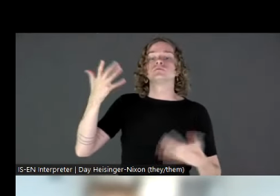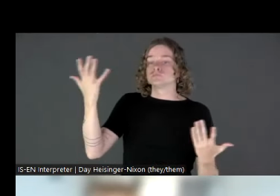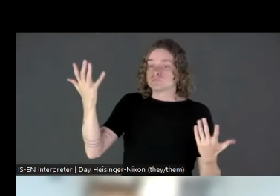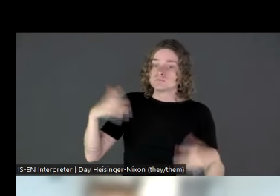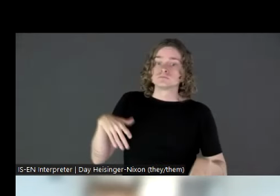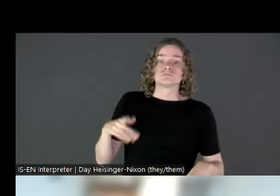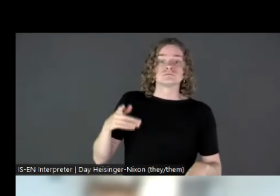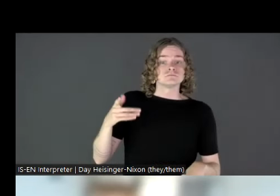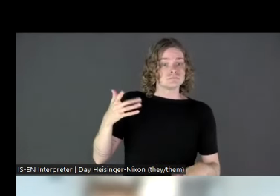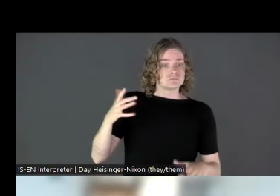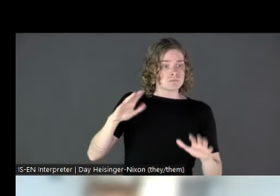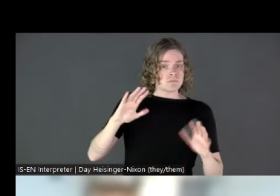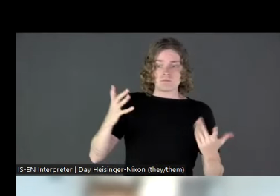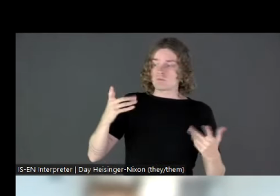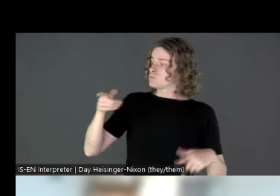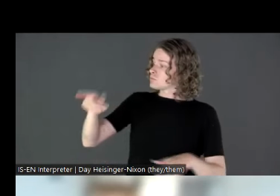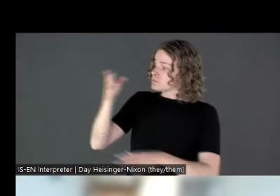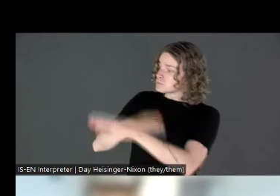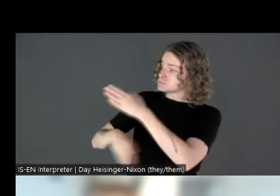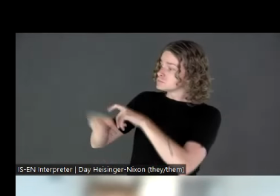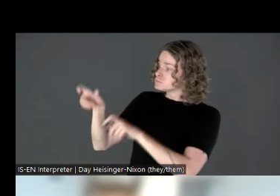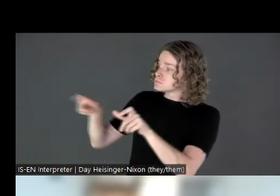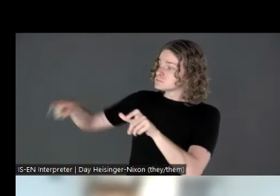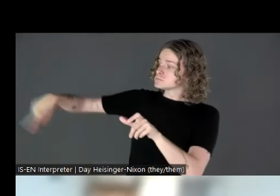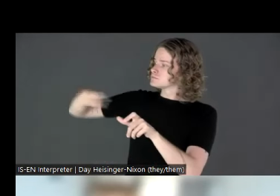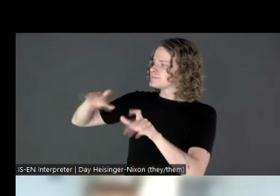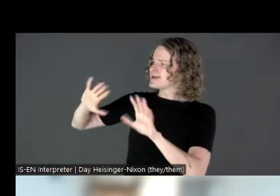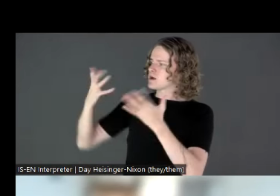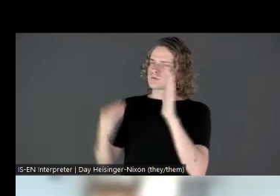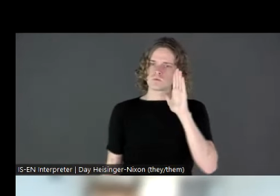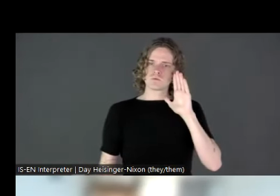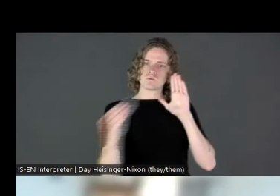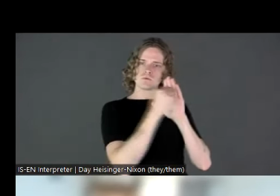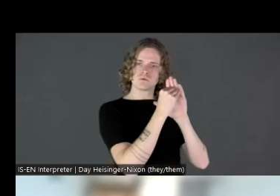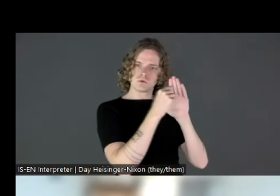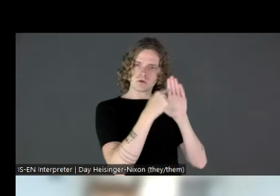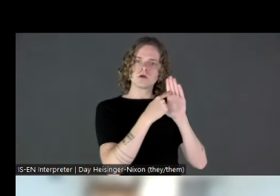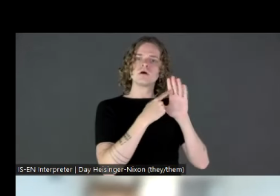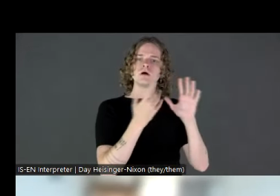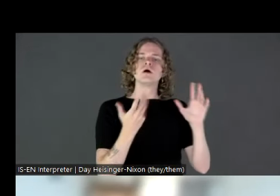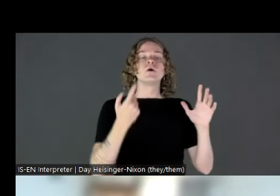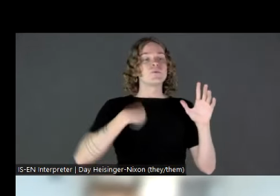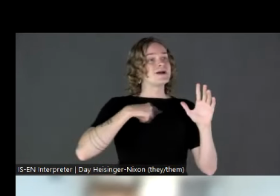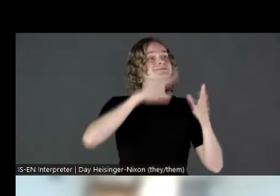on the agenda of the humanitarian response. How to create entry points for disability inclusive